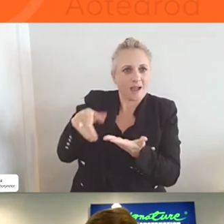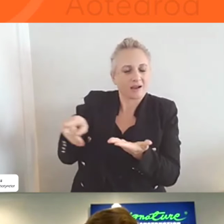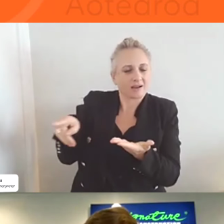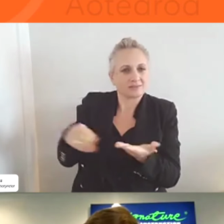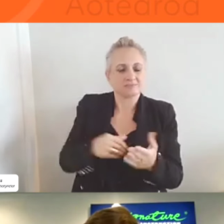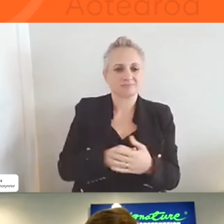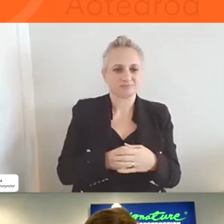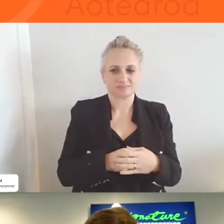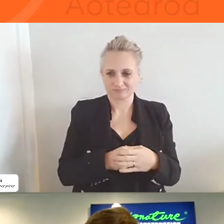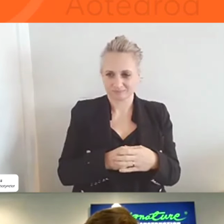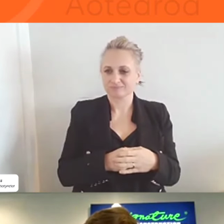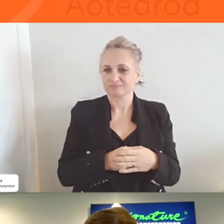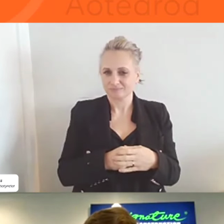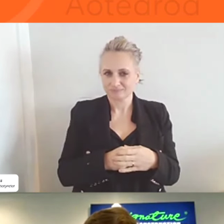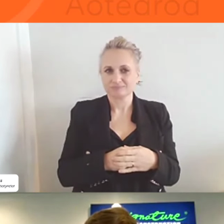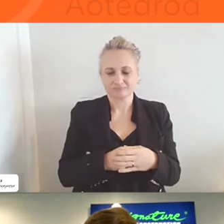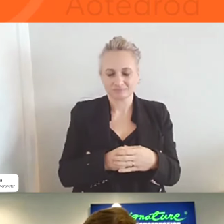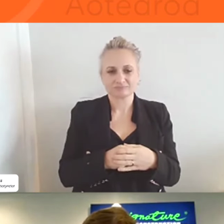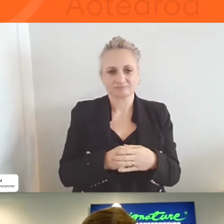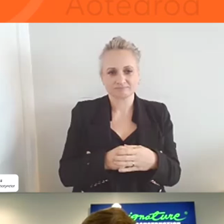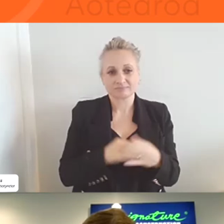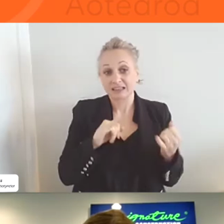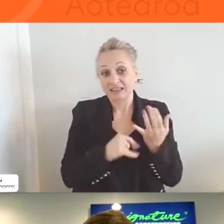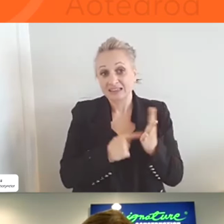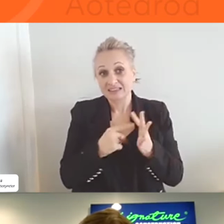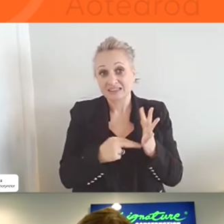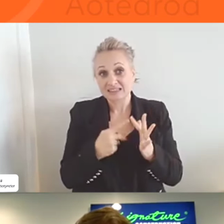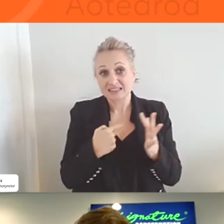I'd agree with that. Things have certainly moved on from that stage,